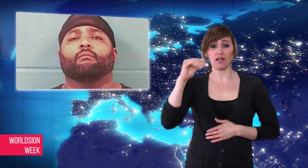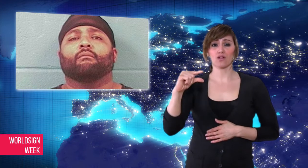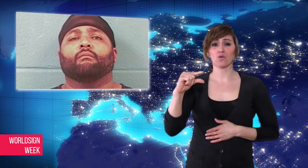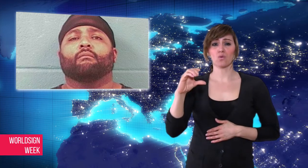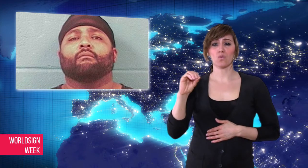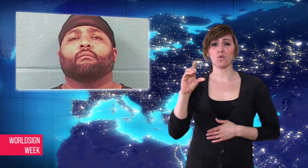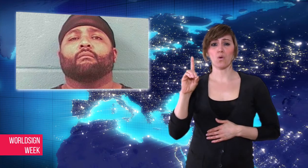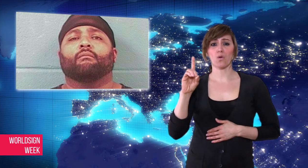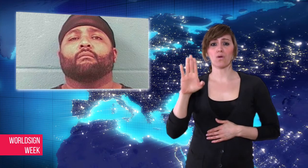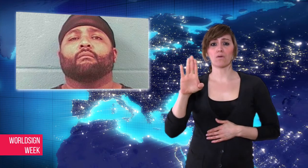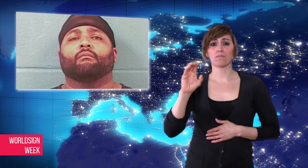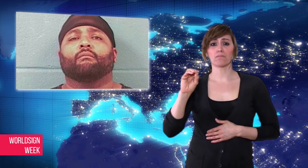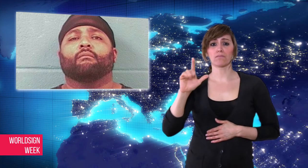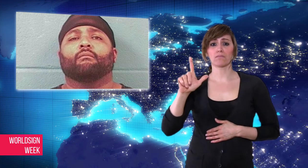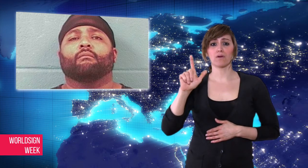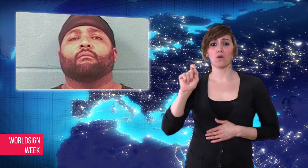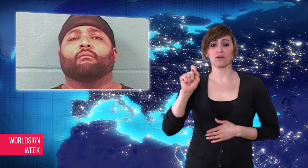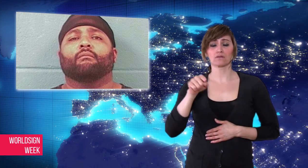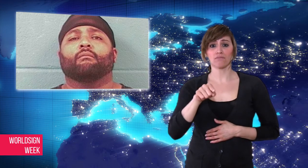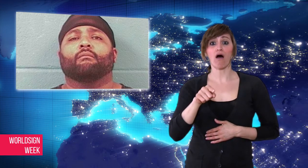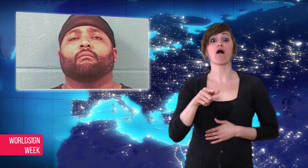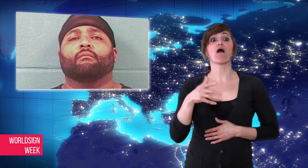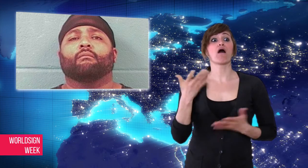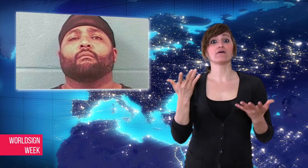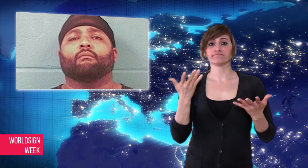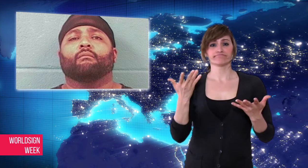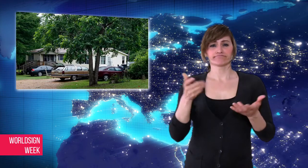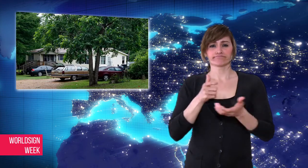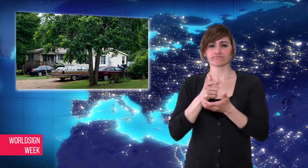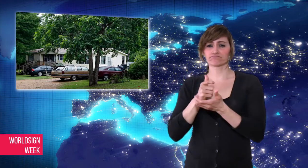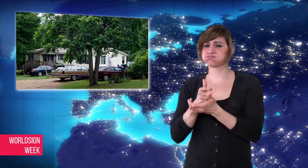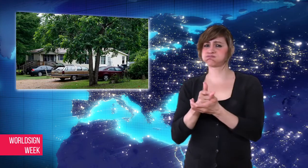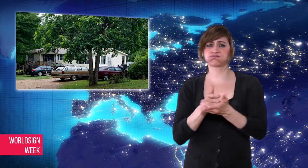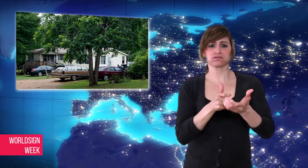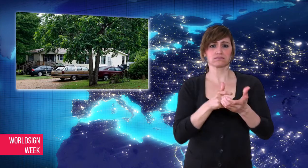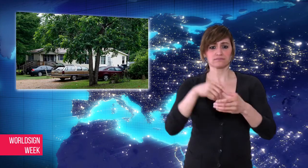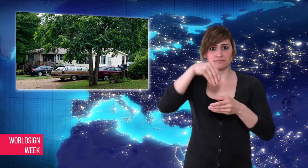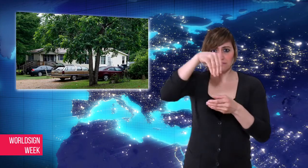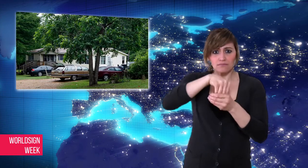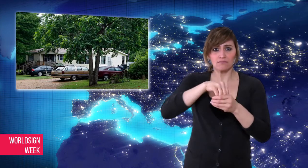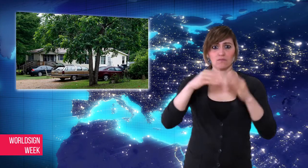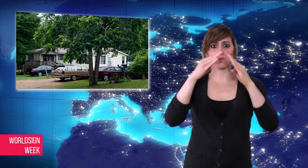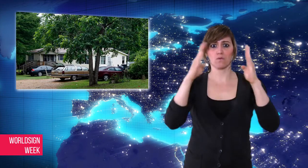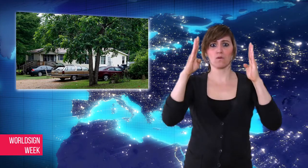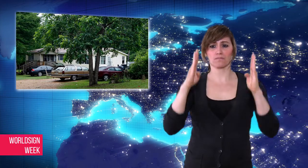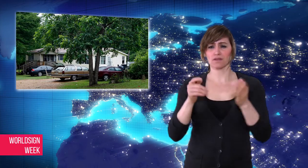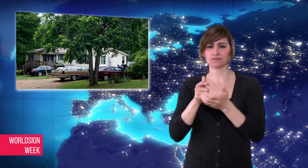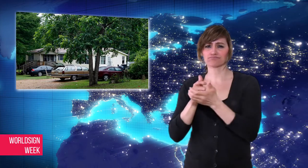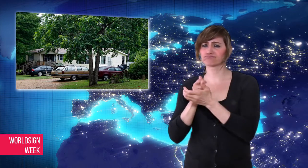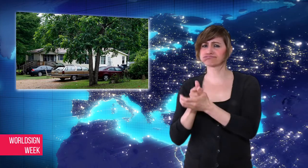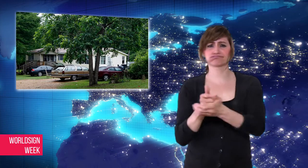to shield Caleb from the gunfire,